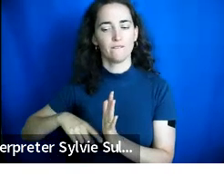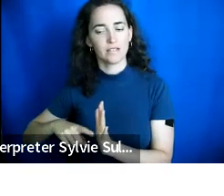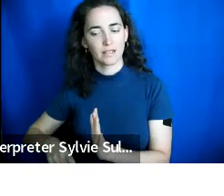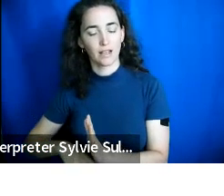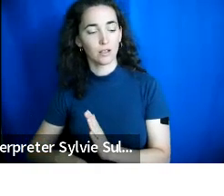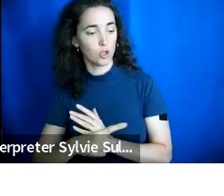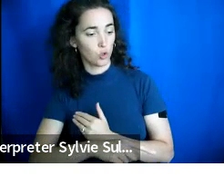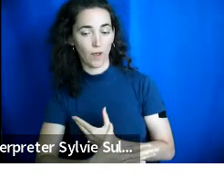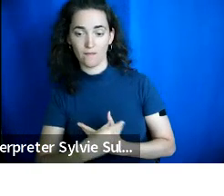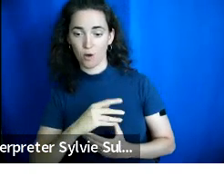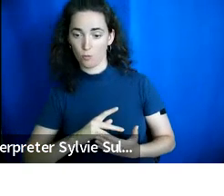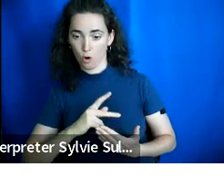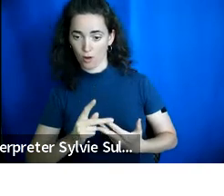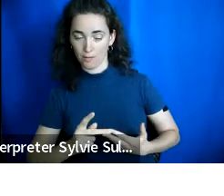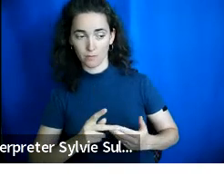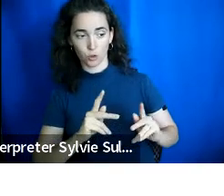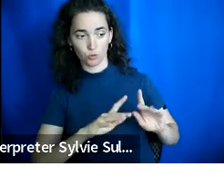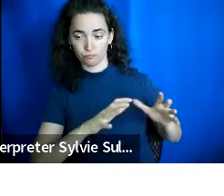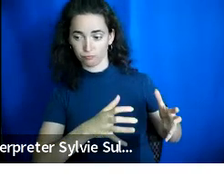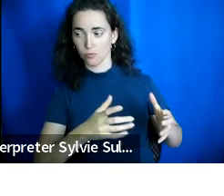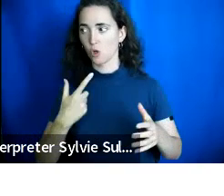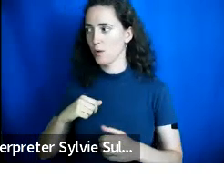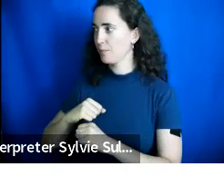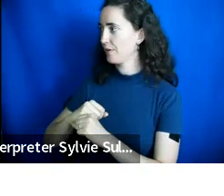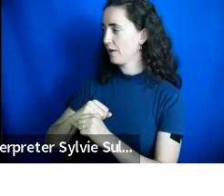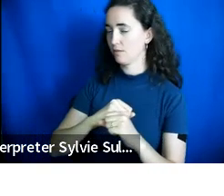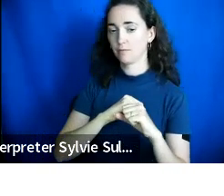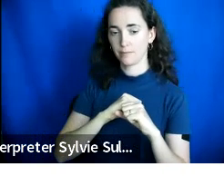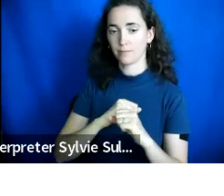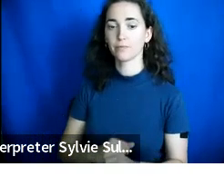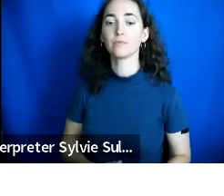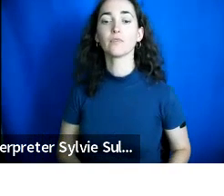And those that are in our population of of served individuals.